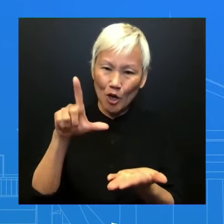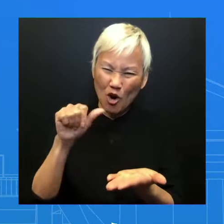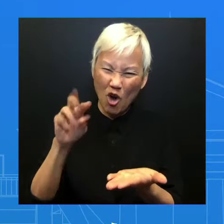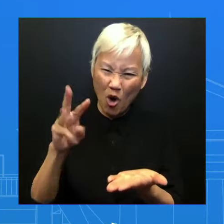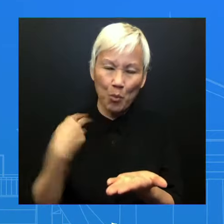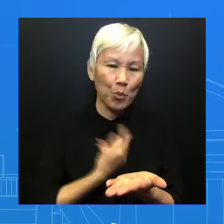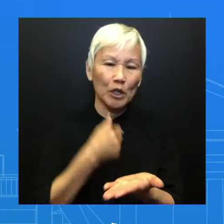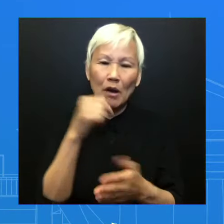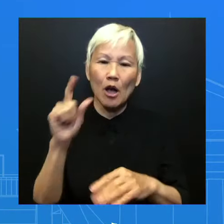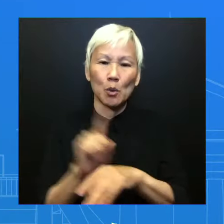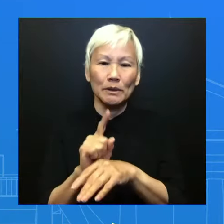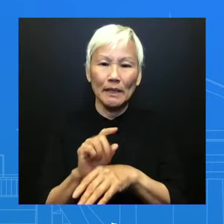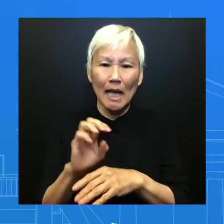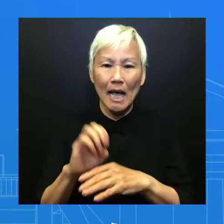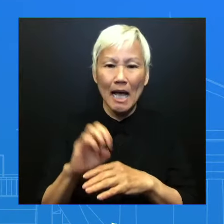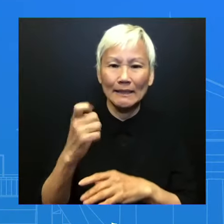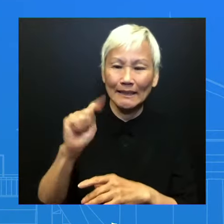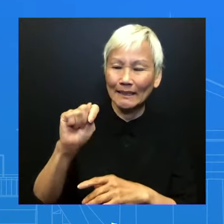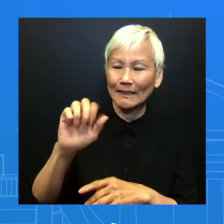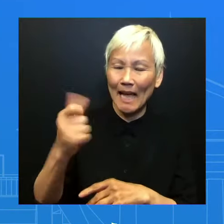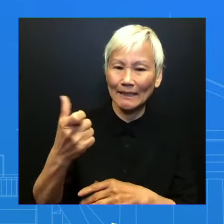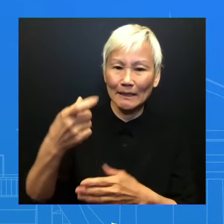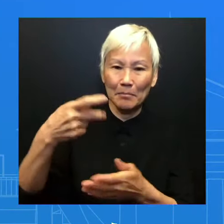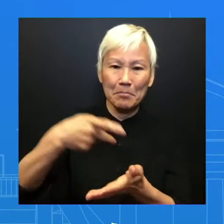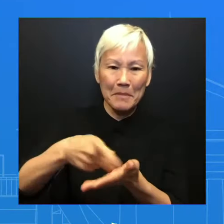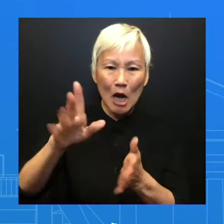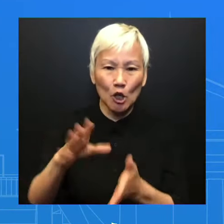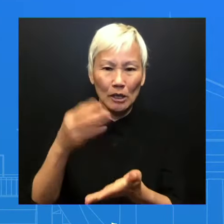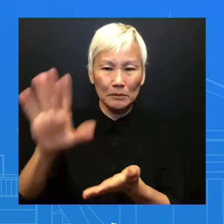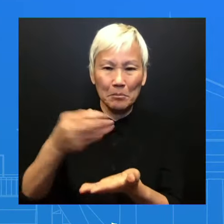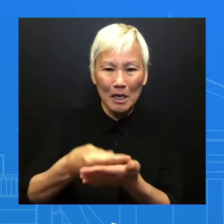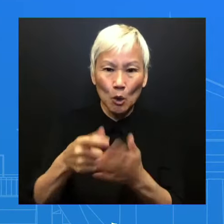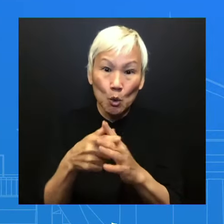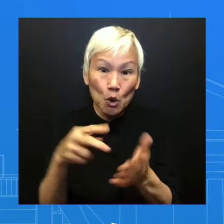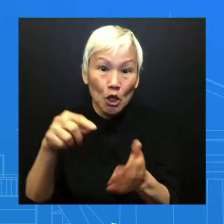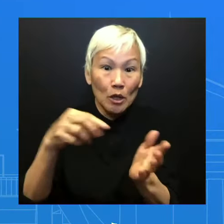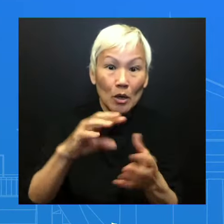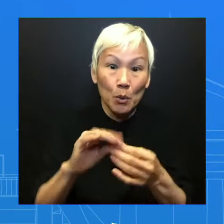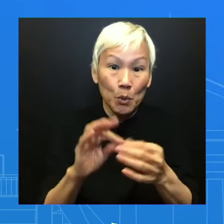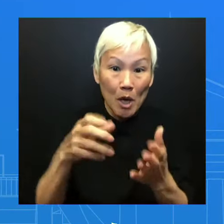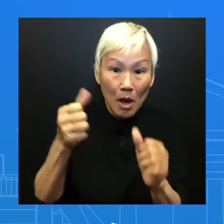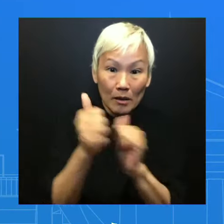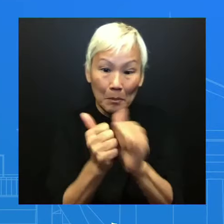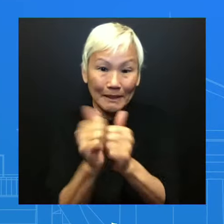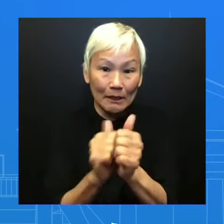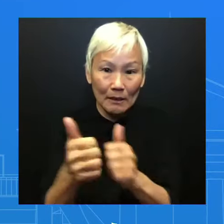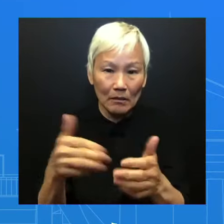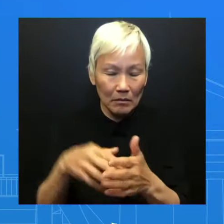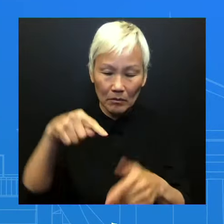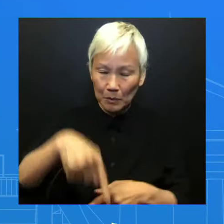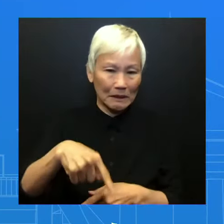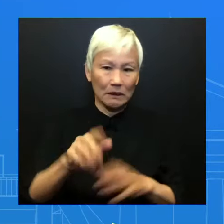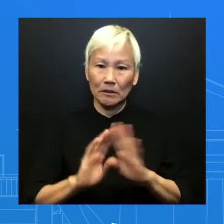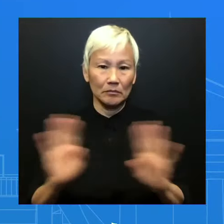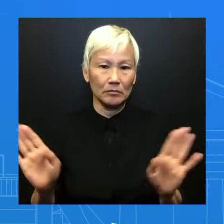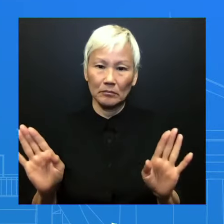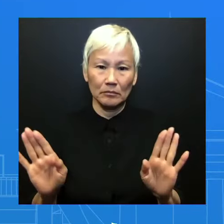That is something that we've been pretty consistent. And we've also -- you know, I just got questions from your colleagues about the President's policies and his agenda